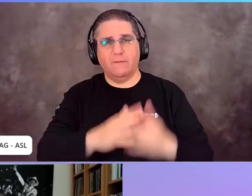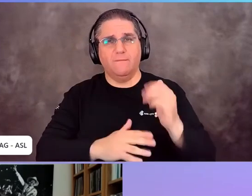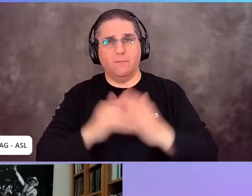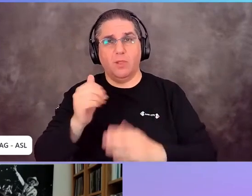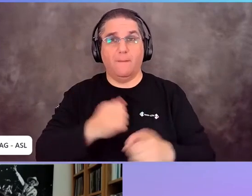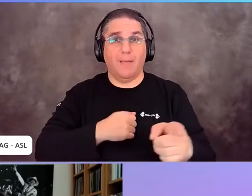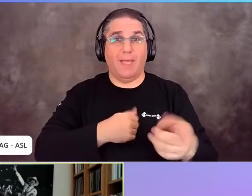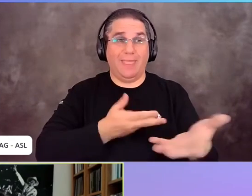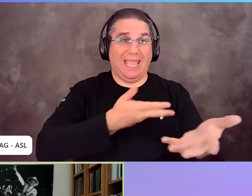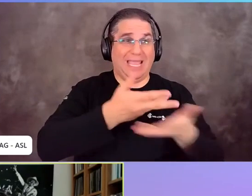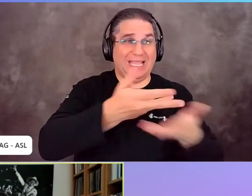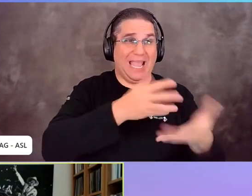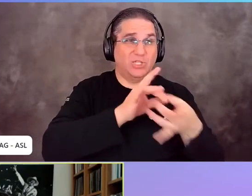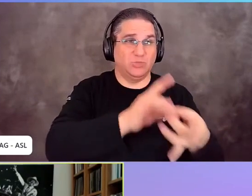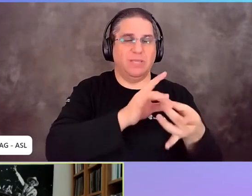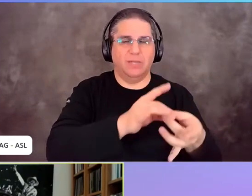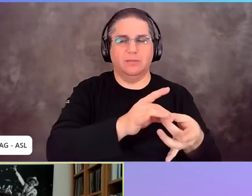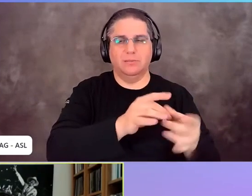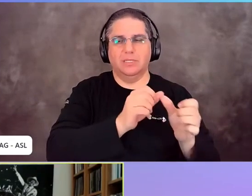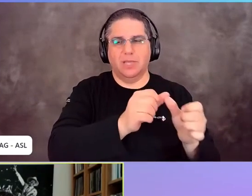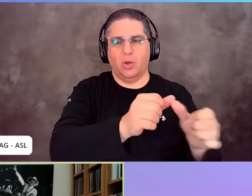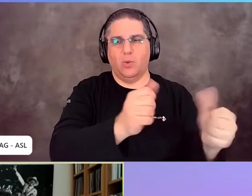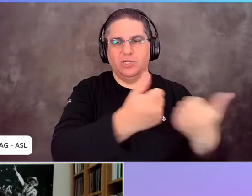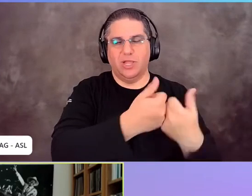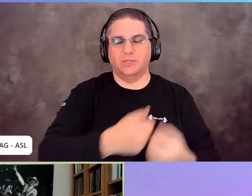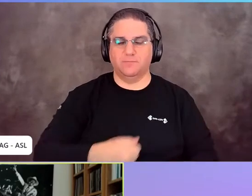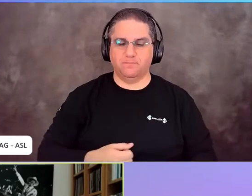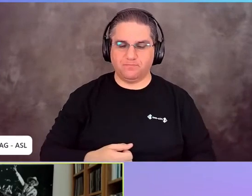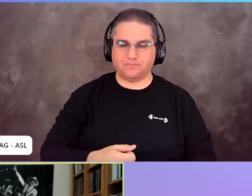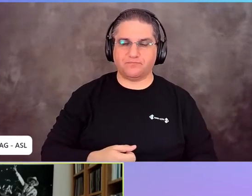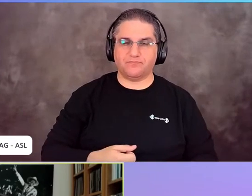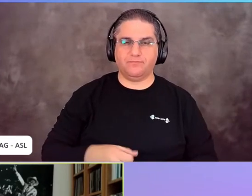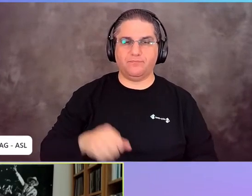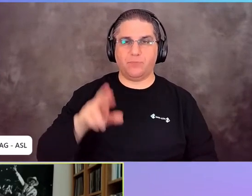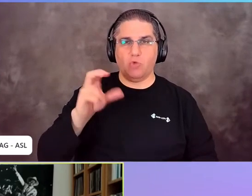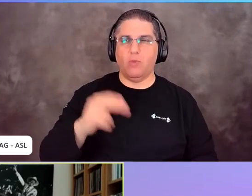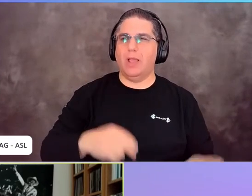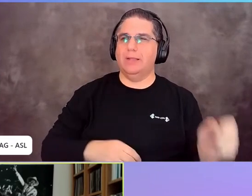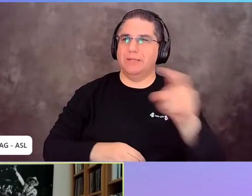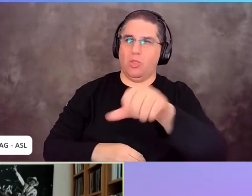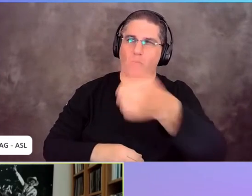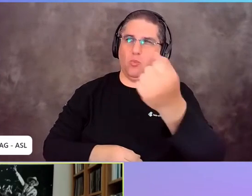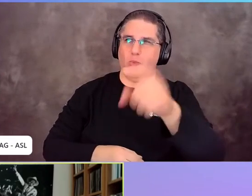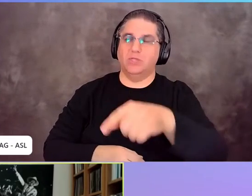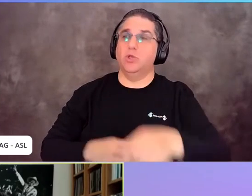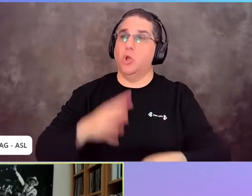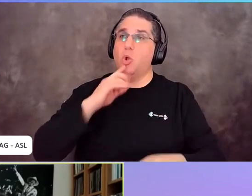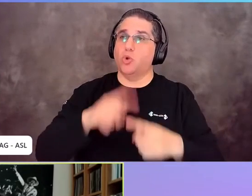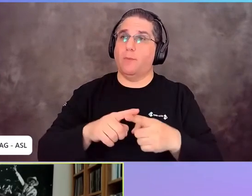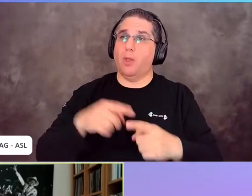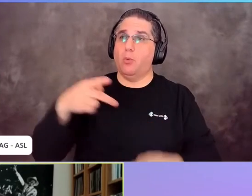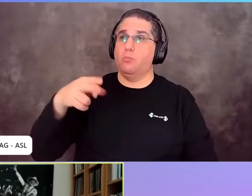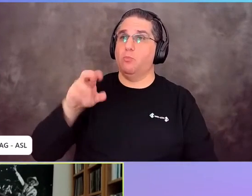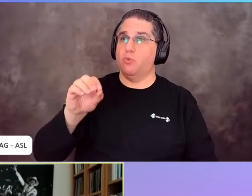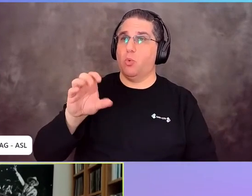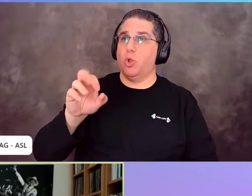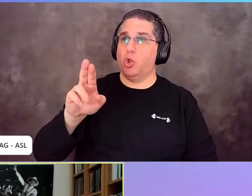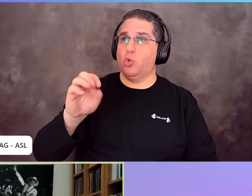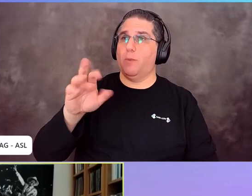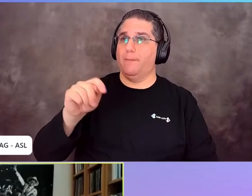it's been probably the hardest nut to crack for us in monitoring. We're kind of on top of, the engagement